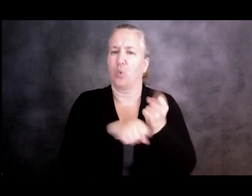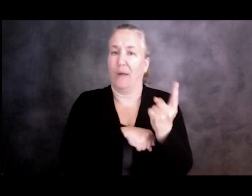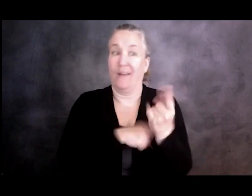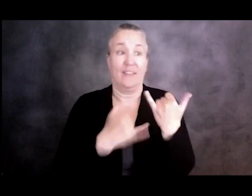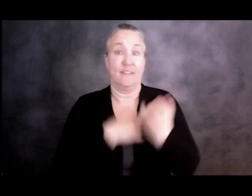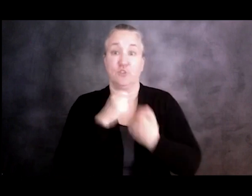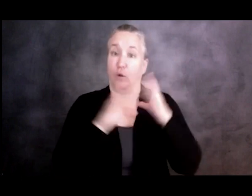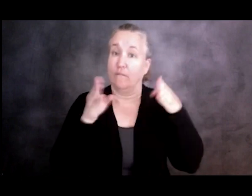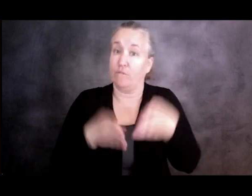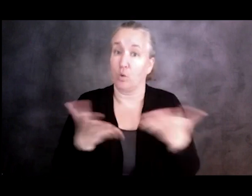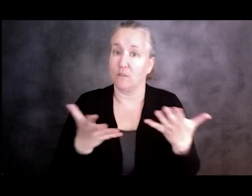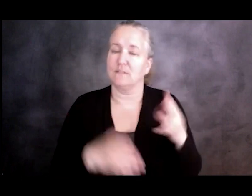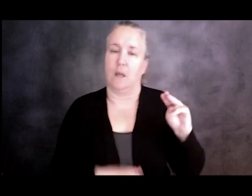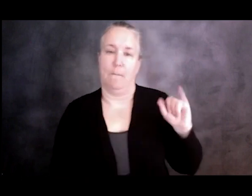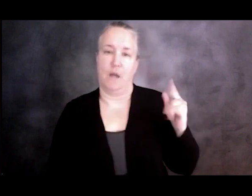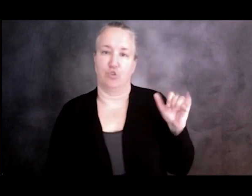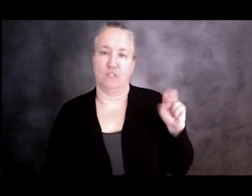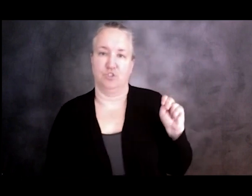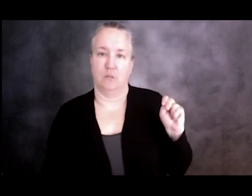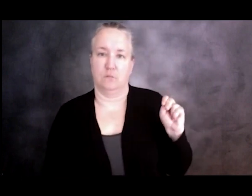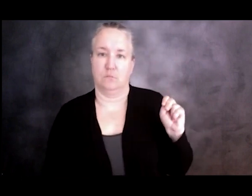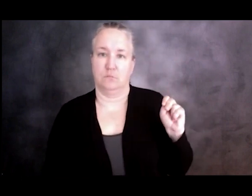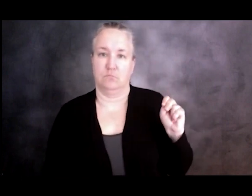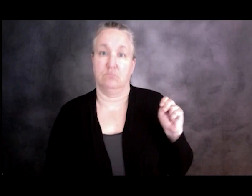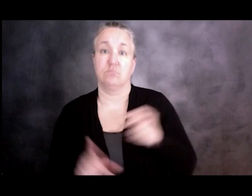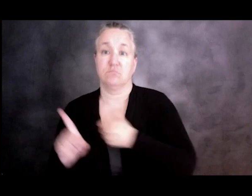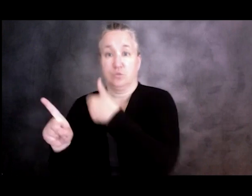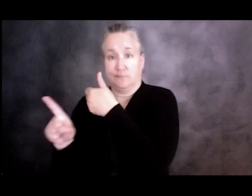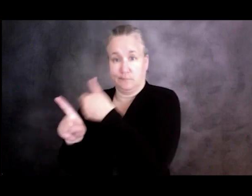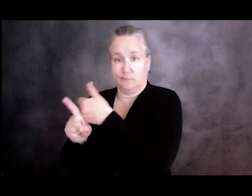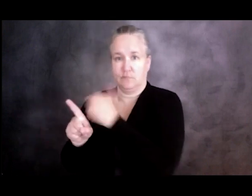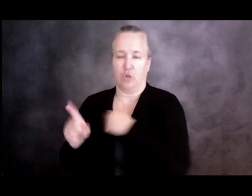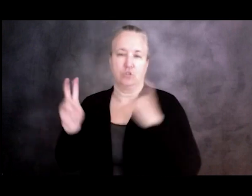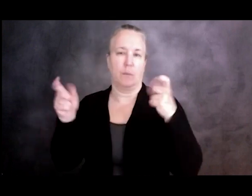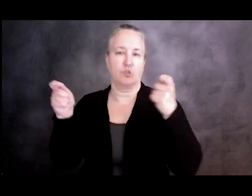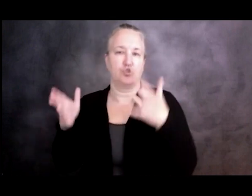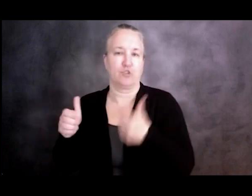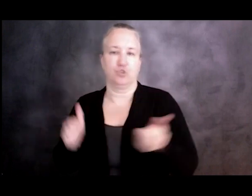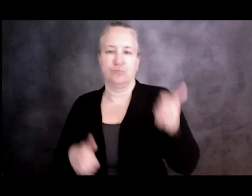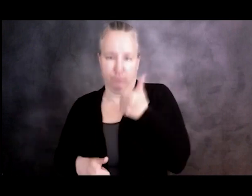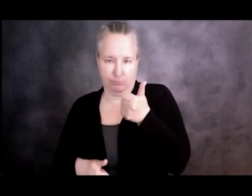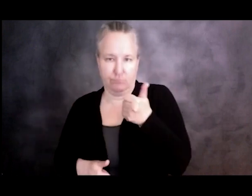and migration. So Dag is our topic director, and we've had a lot of wonderful events.